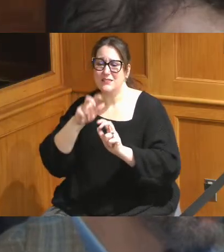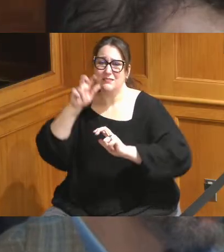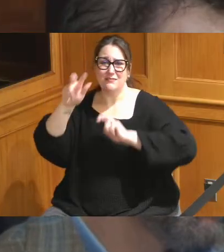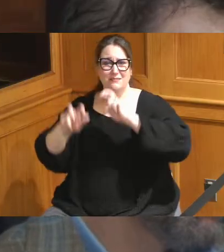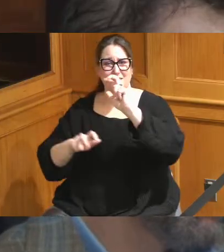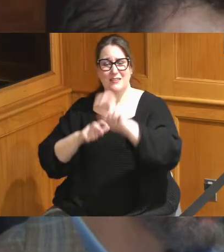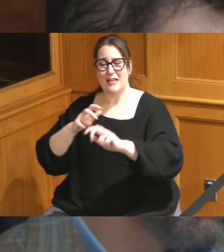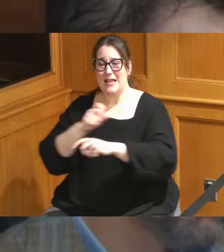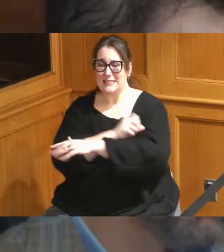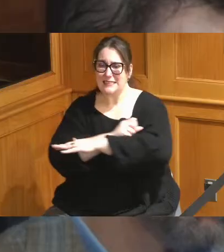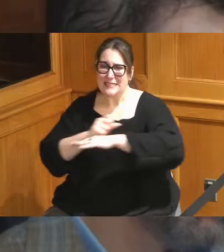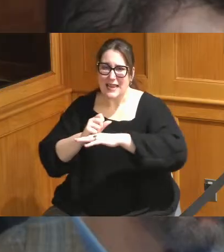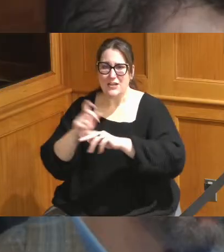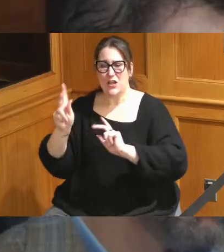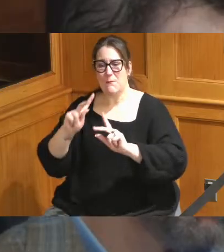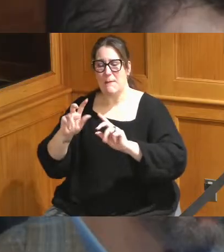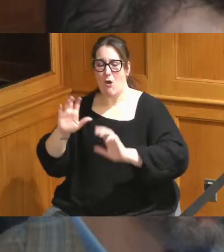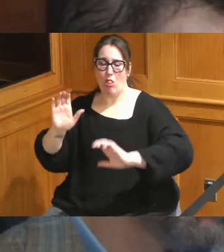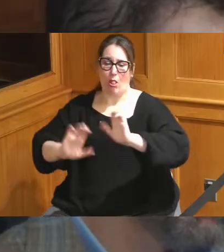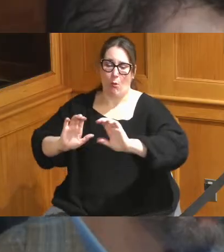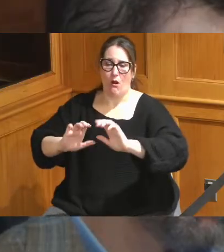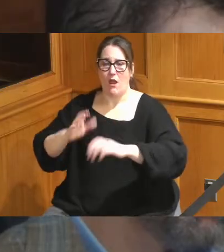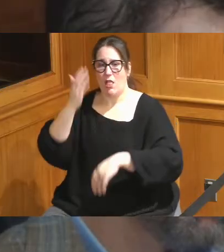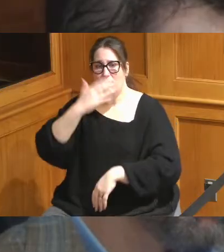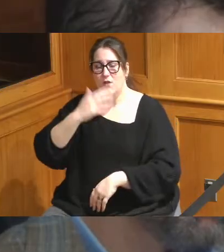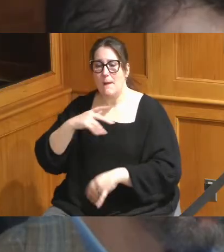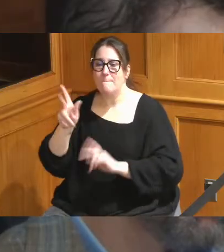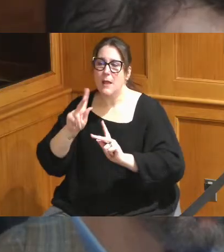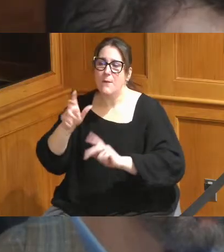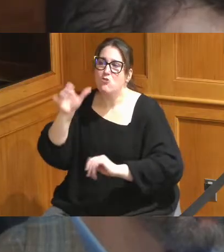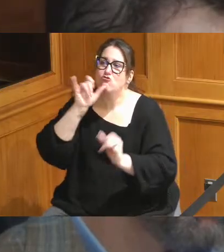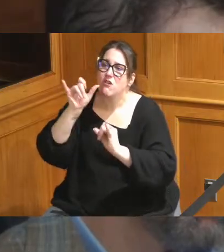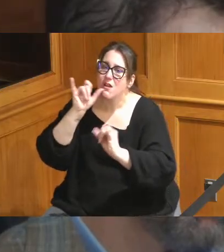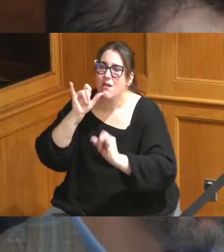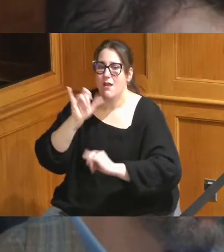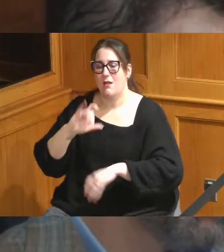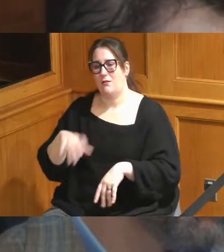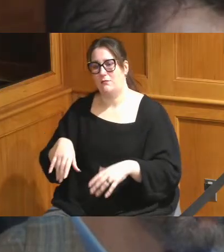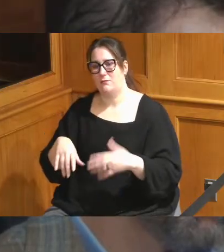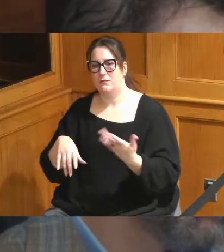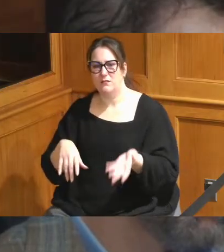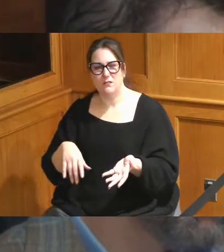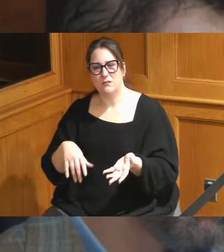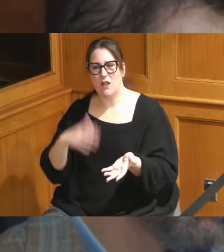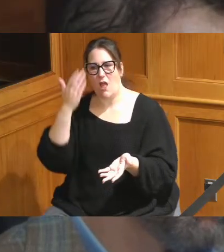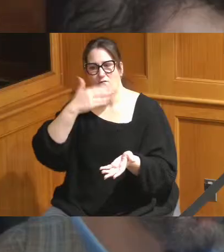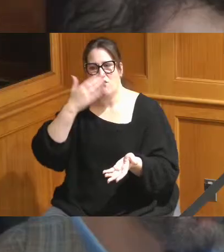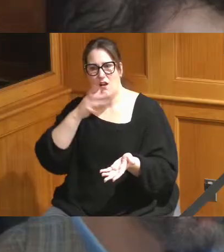people twerking in front of it. We want people drinking and and falling out in front of it. And I